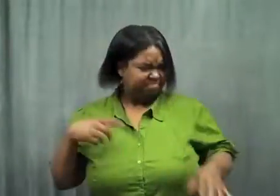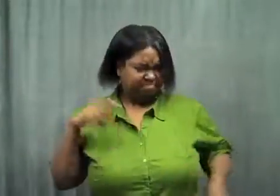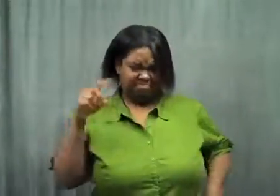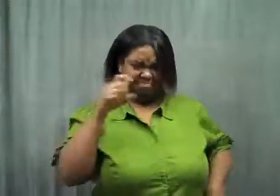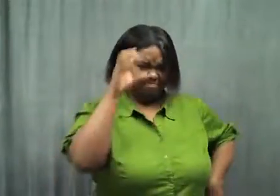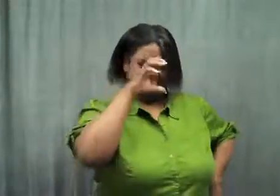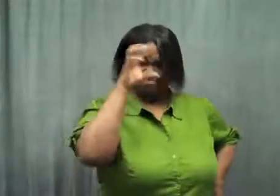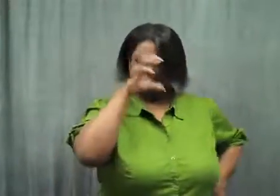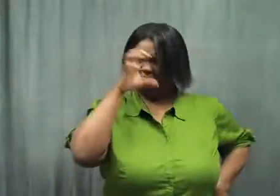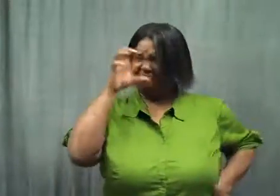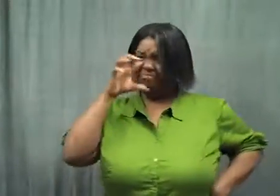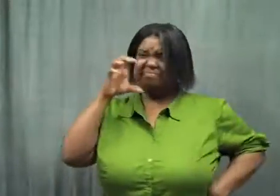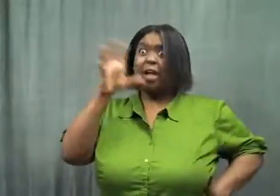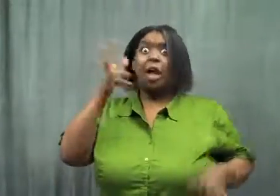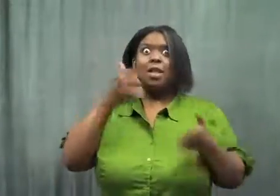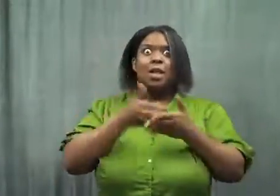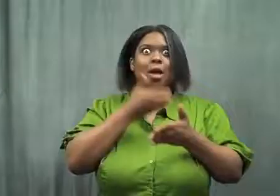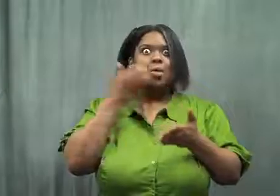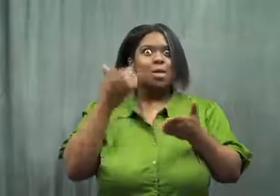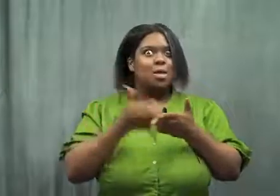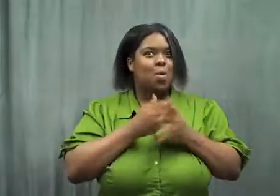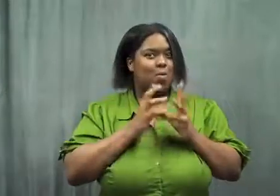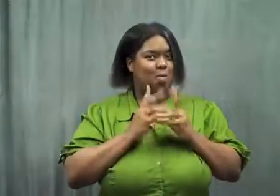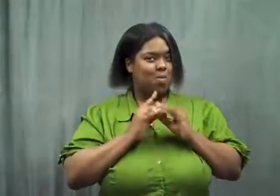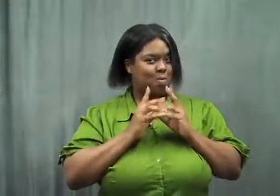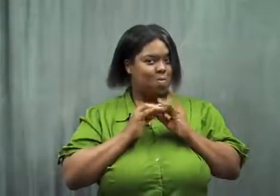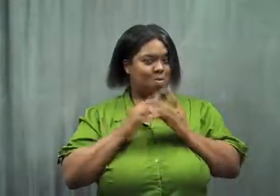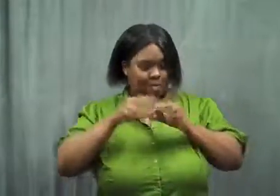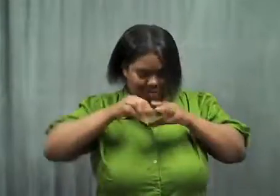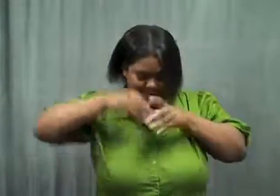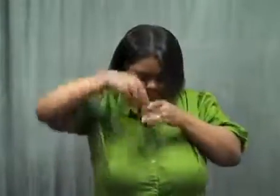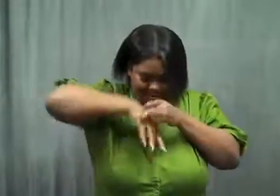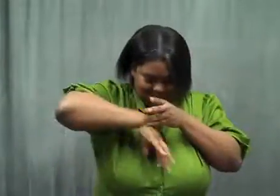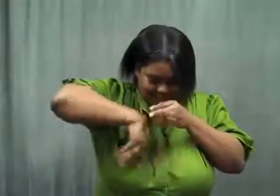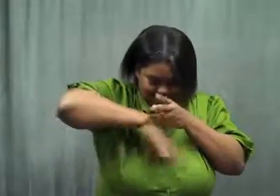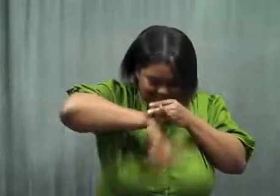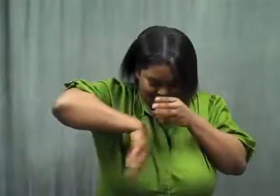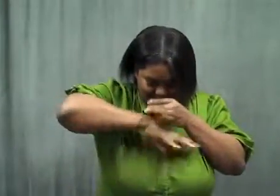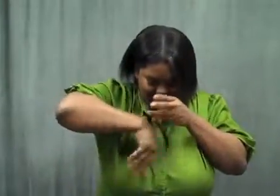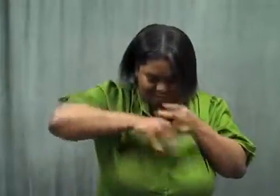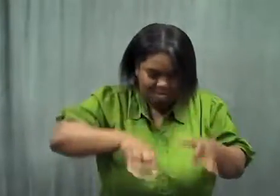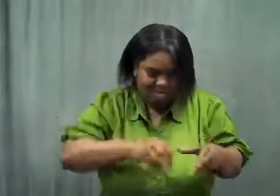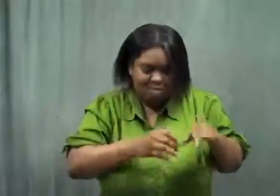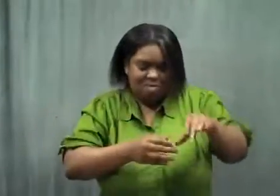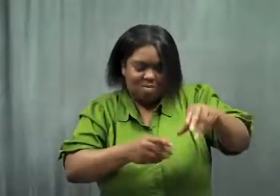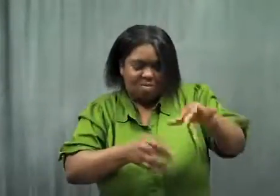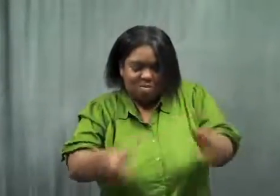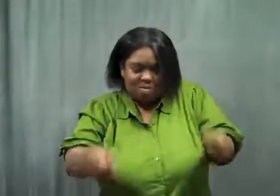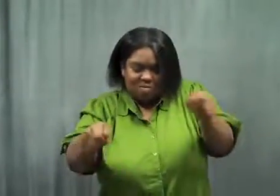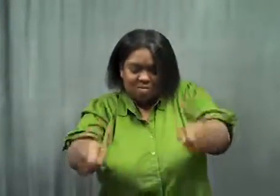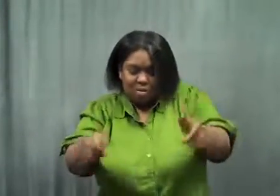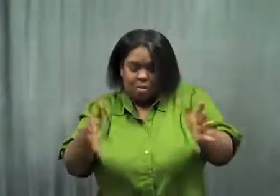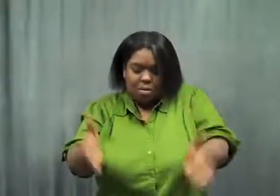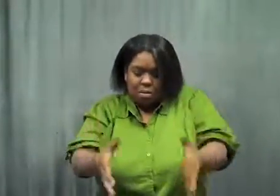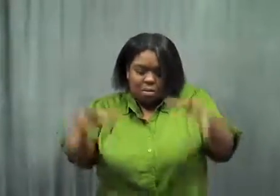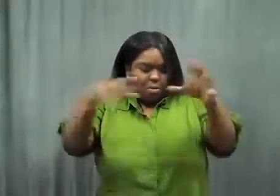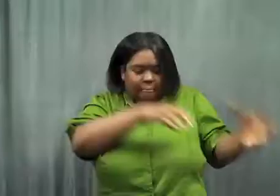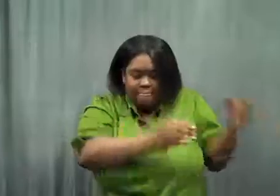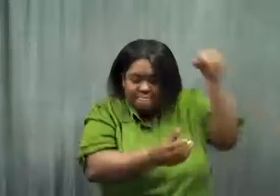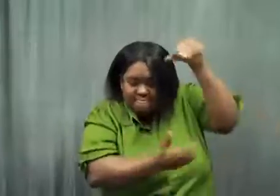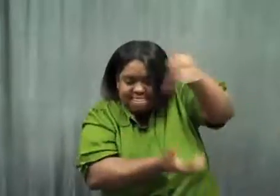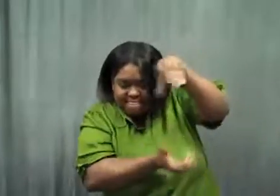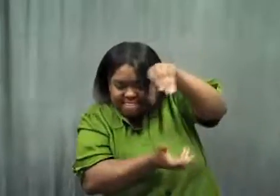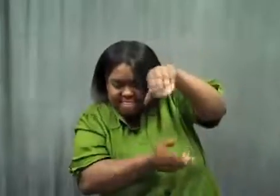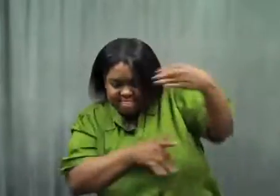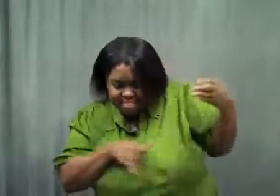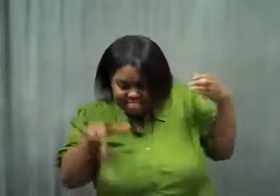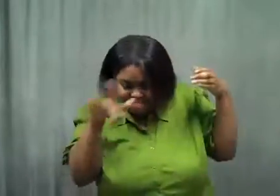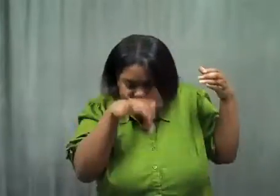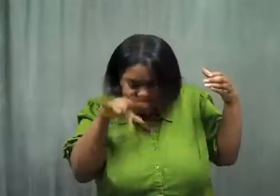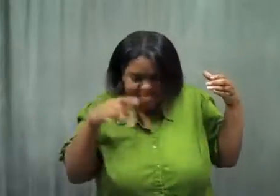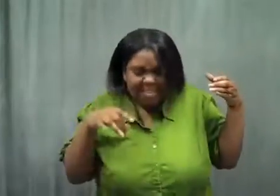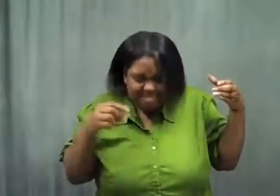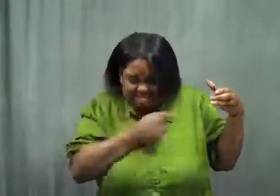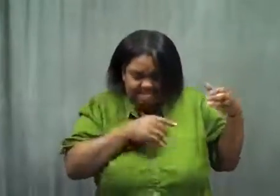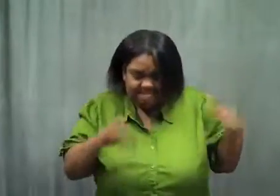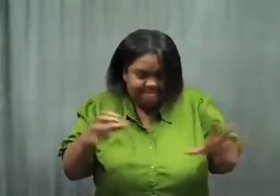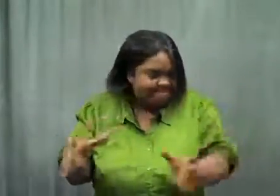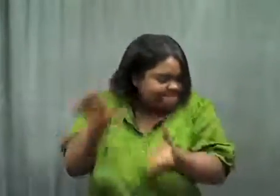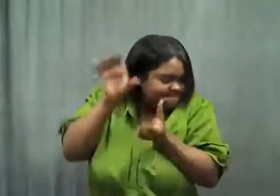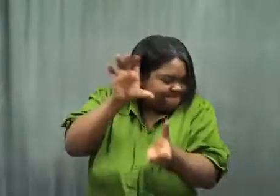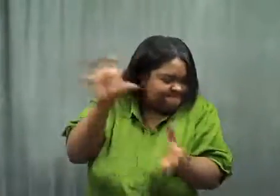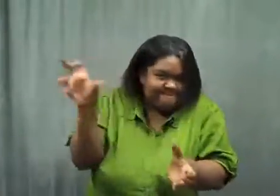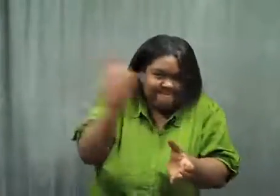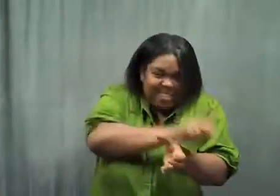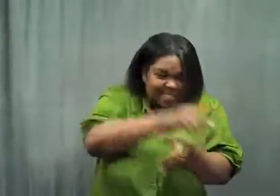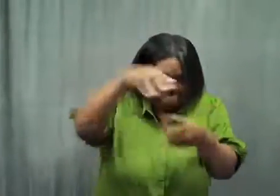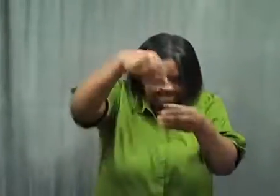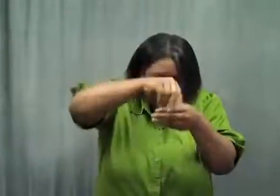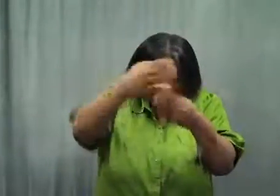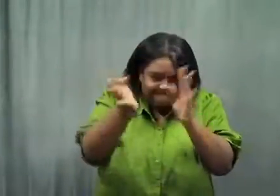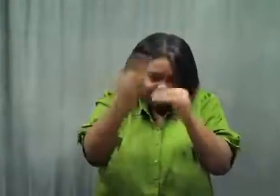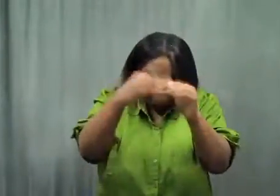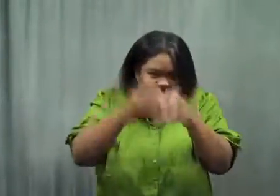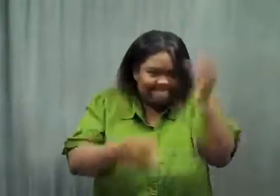Oh, the cereal! I dumped it out. None there. Put it back in the box and put it away.